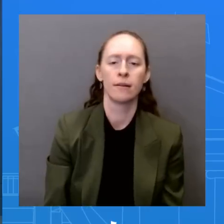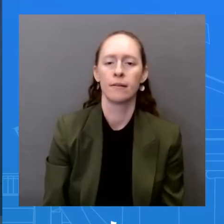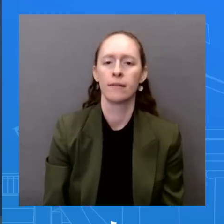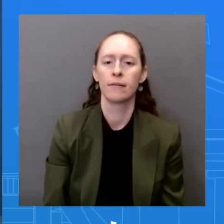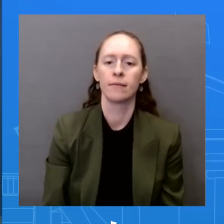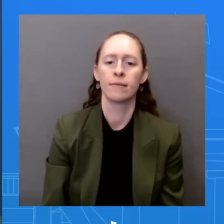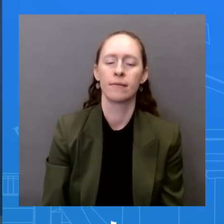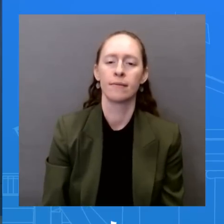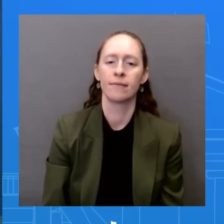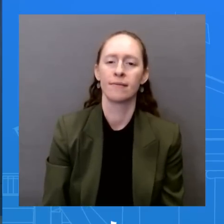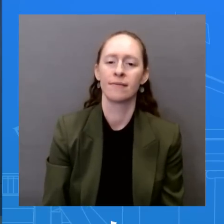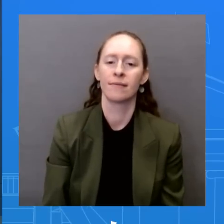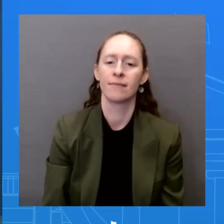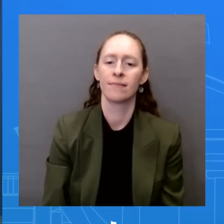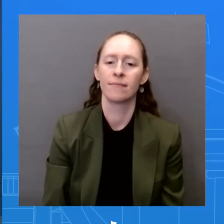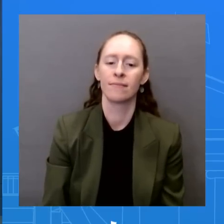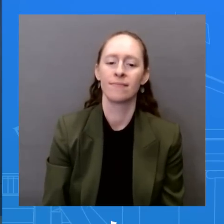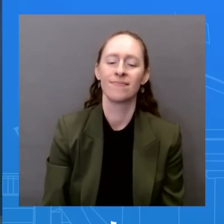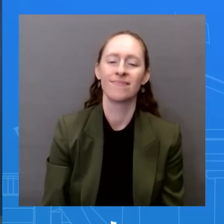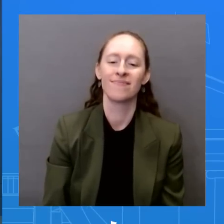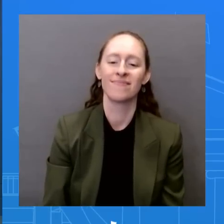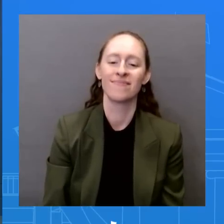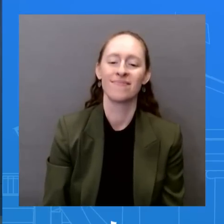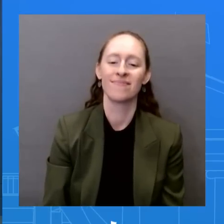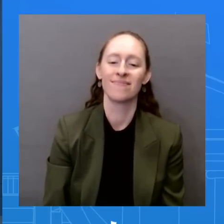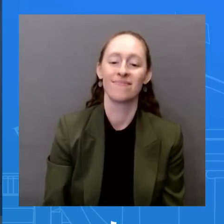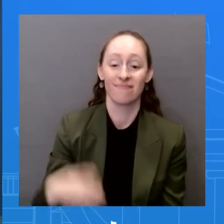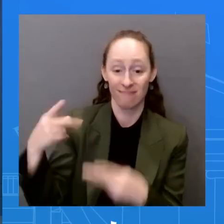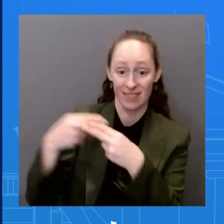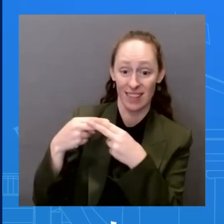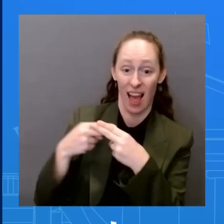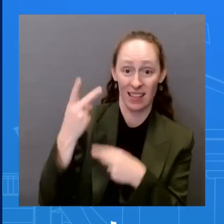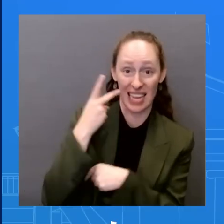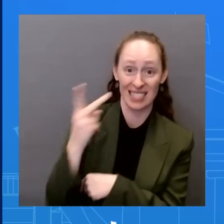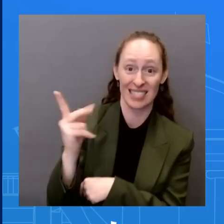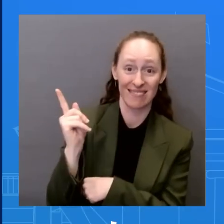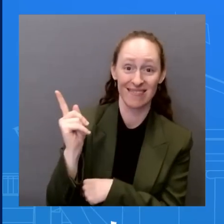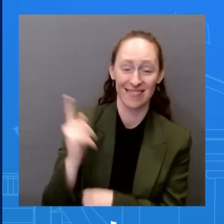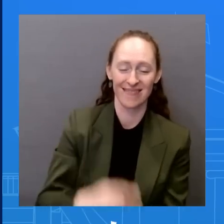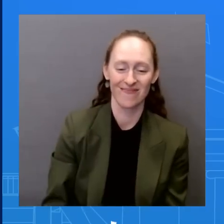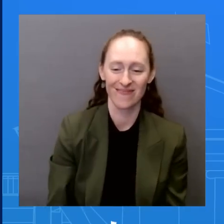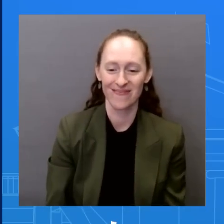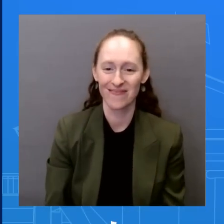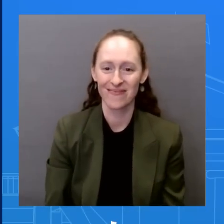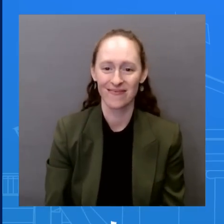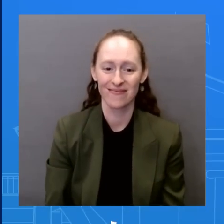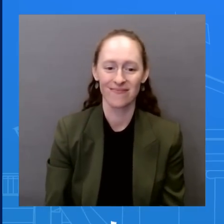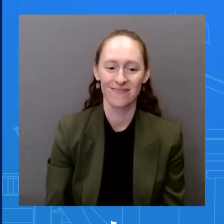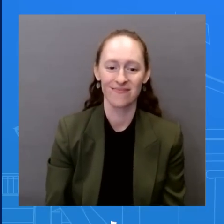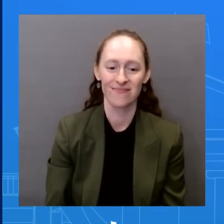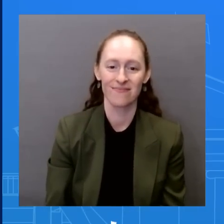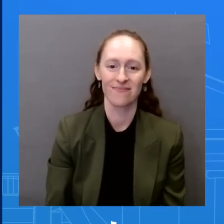So, as you can see, the week-over-week growth rates of the virus, meaning how quickly the virus is spreading,